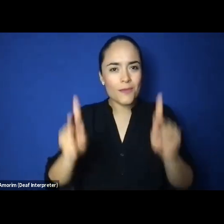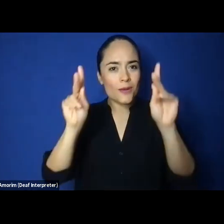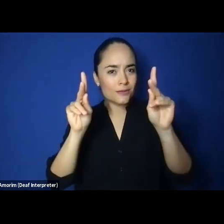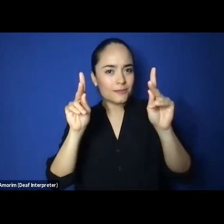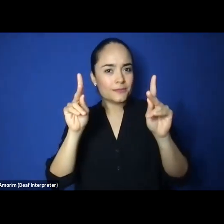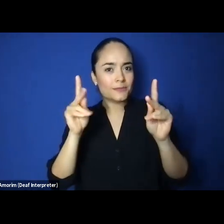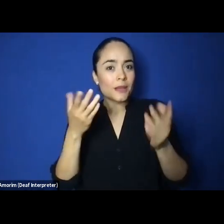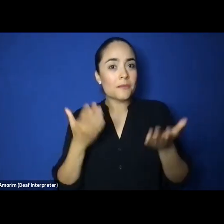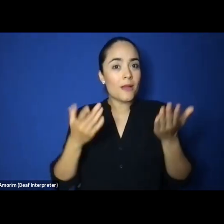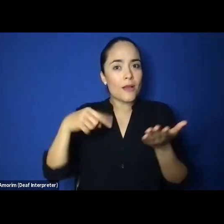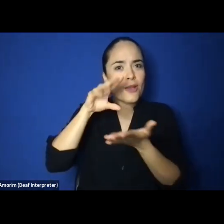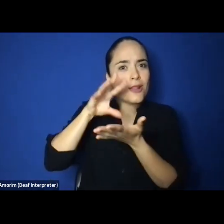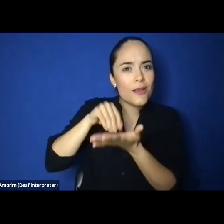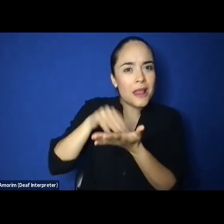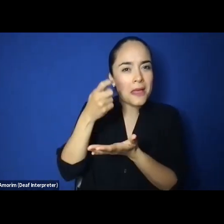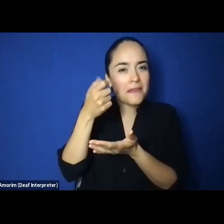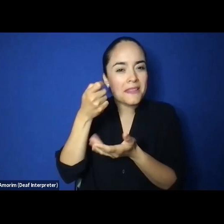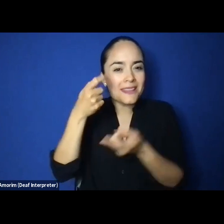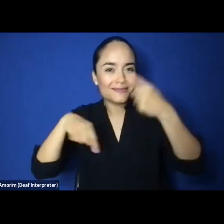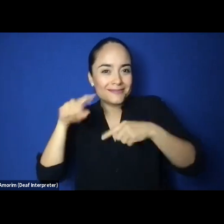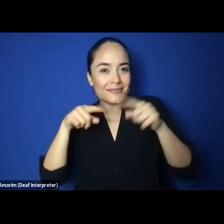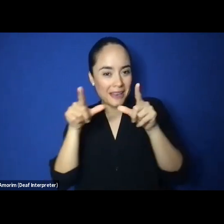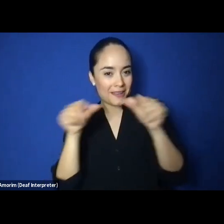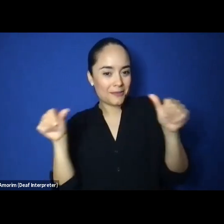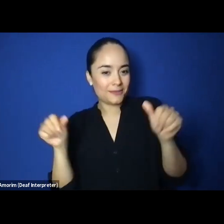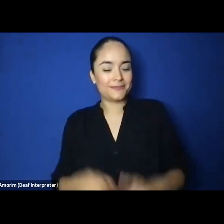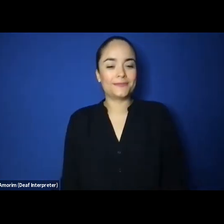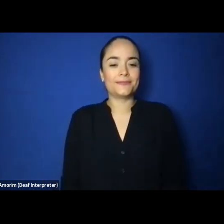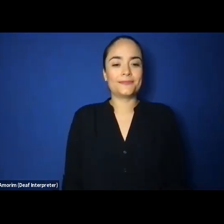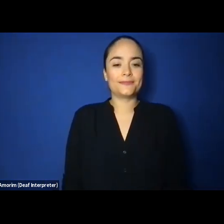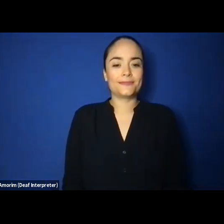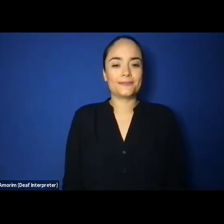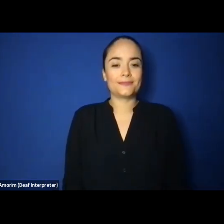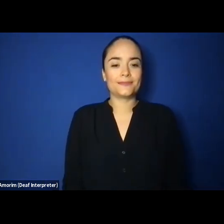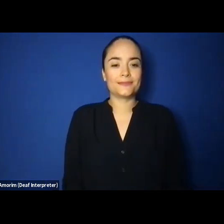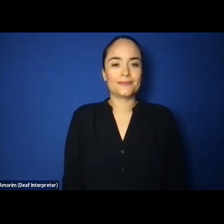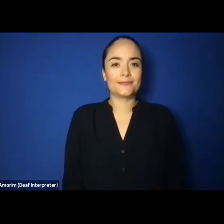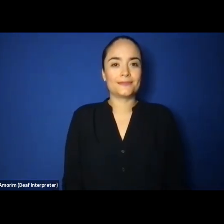language. So we're just curious if people had a chance to answer our poll, did you dance a little